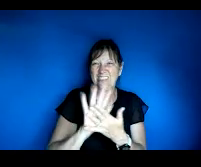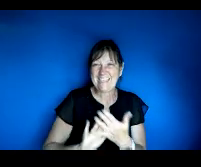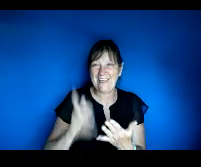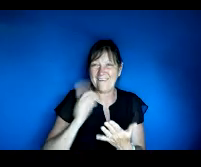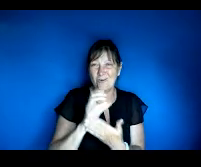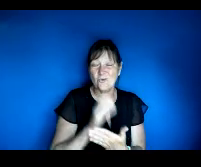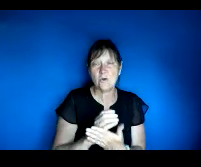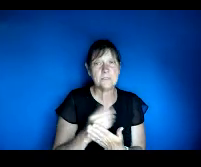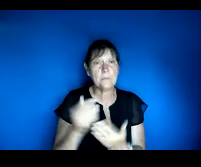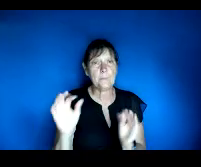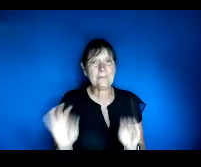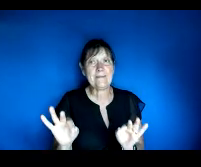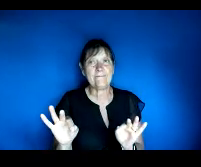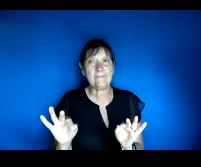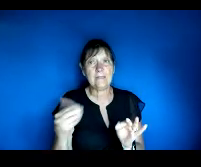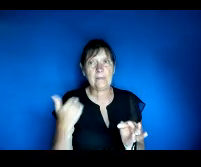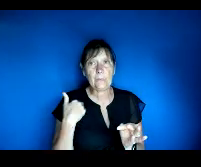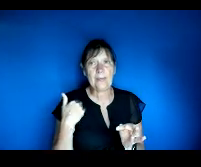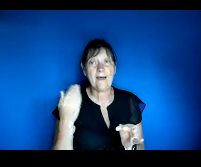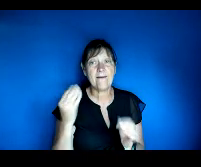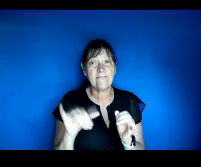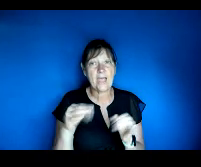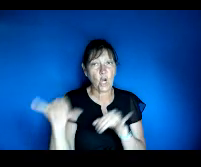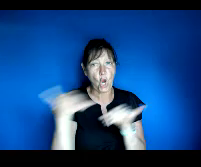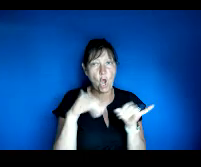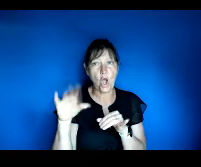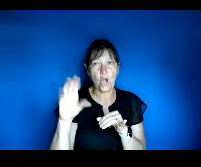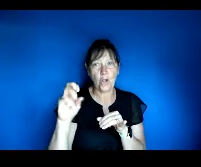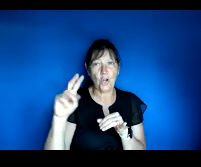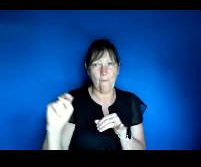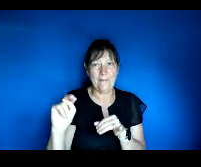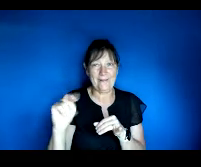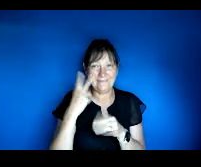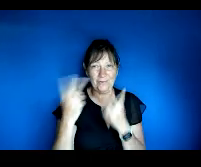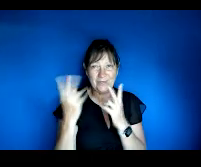of our more common types of accommodations.